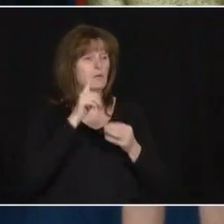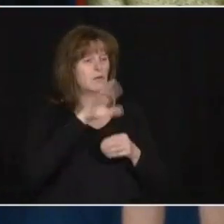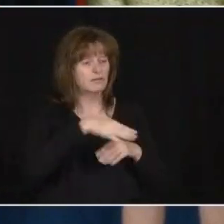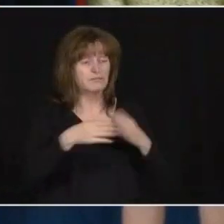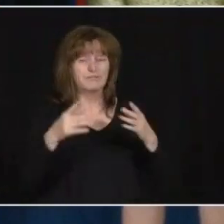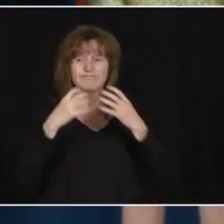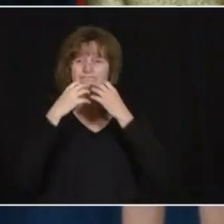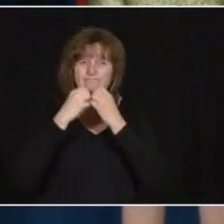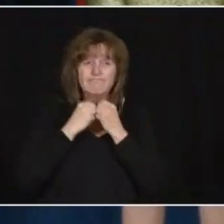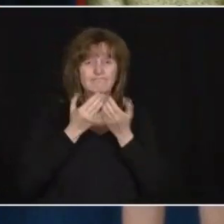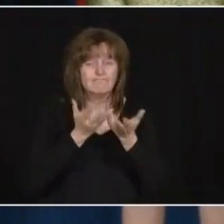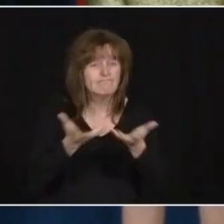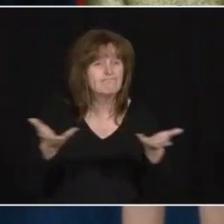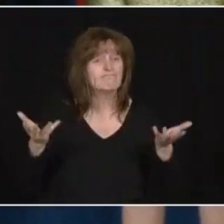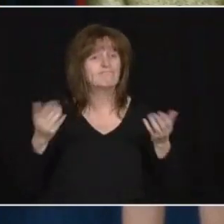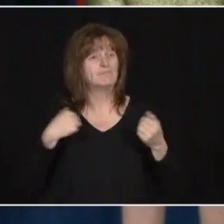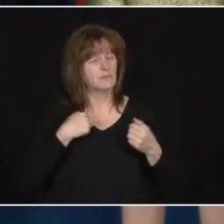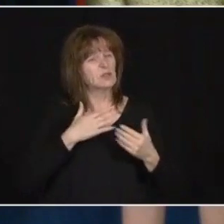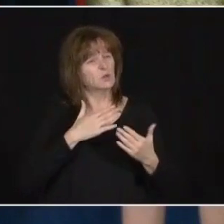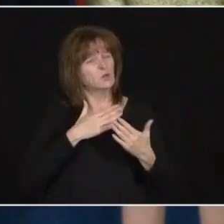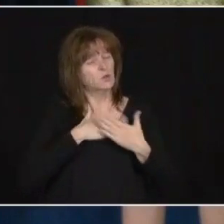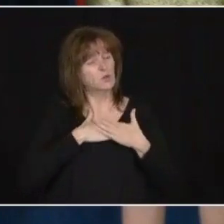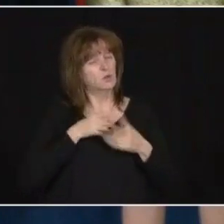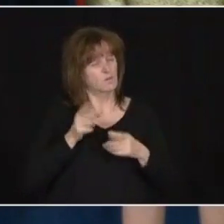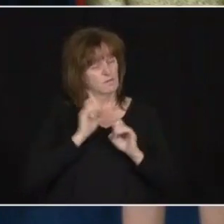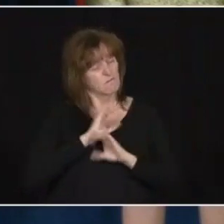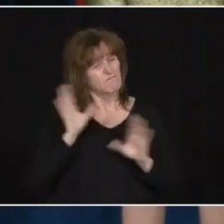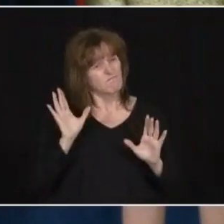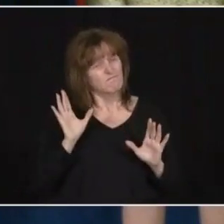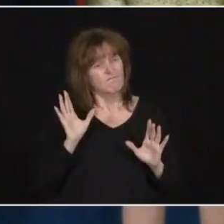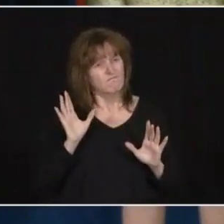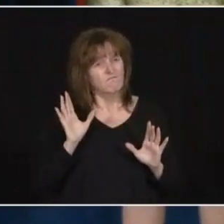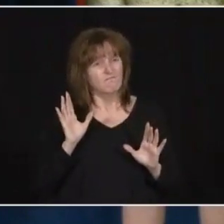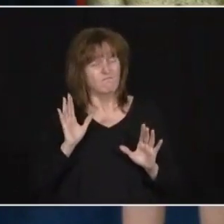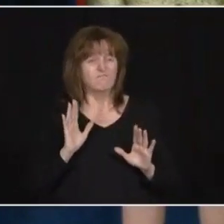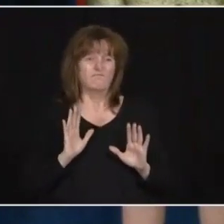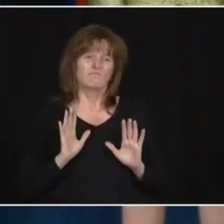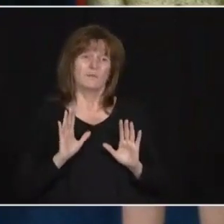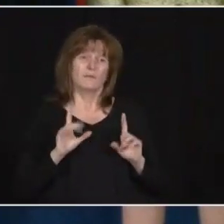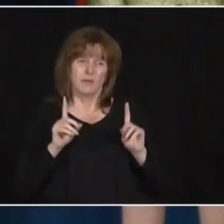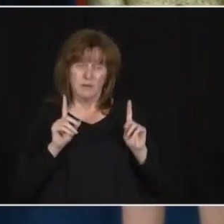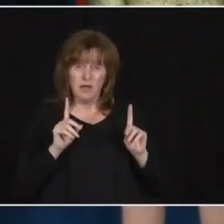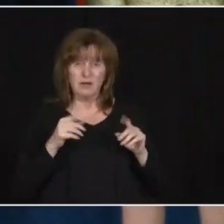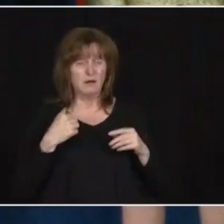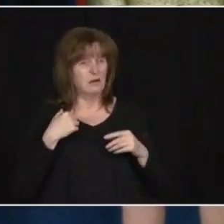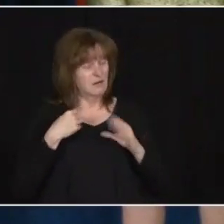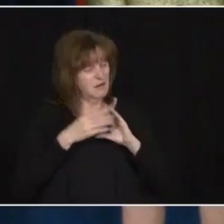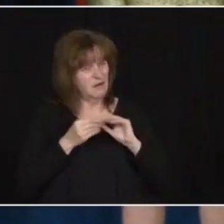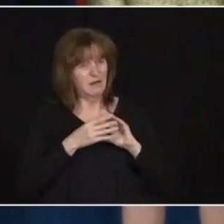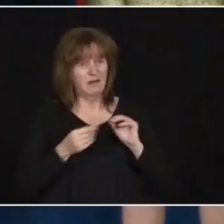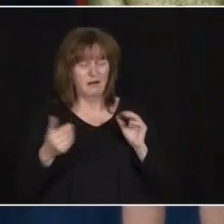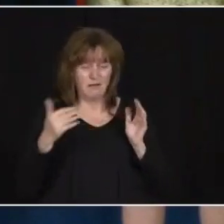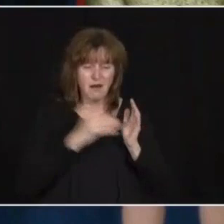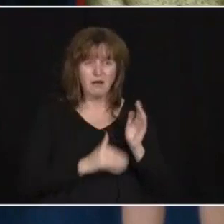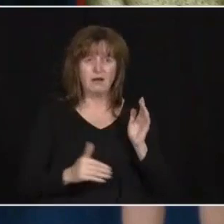It's a tragedy. But we have said over and over again, any time a long-term care home feels that they